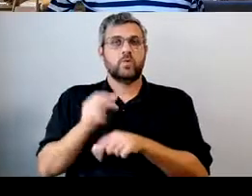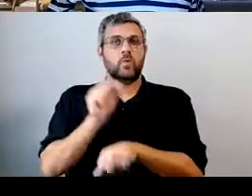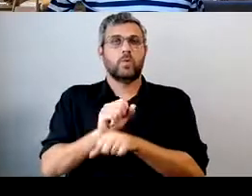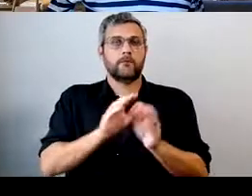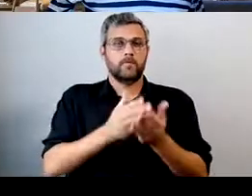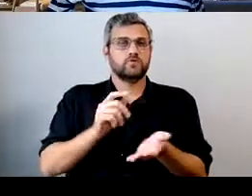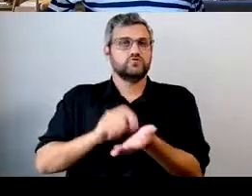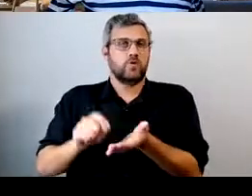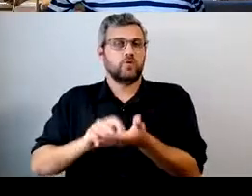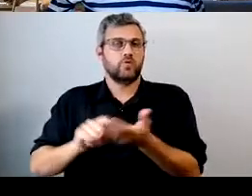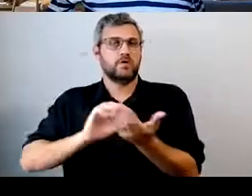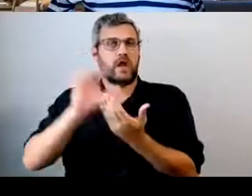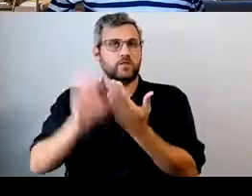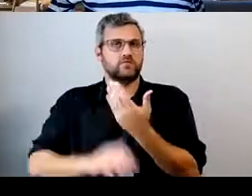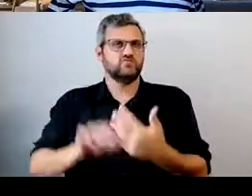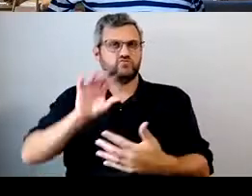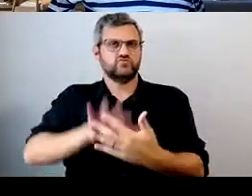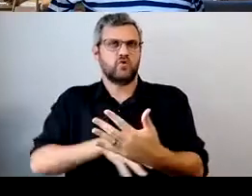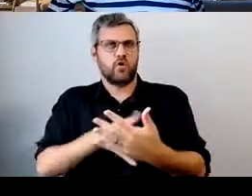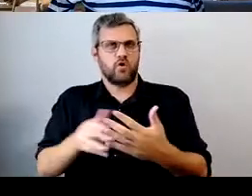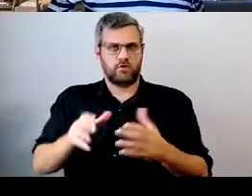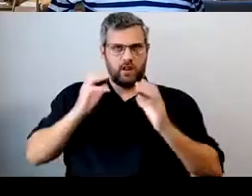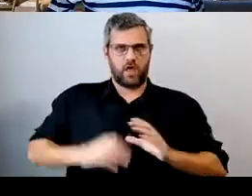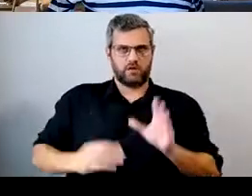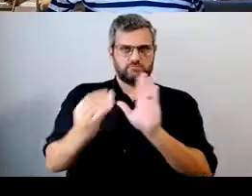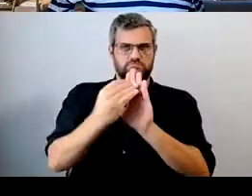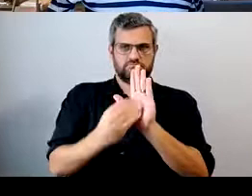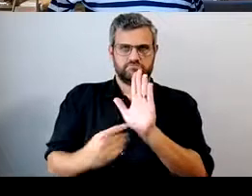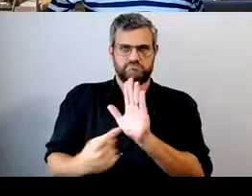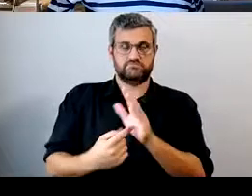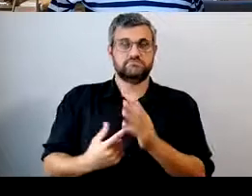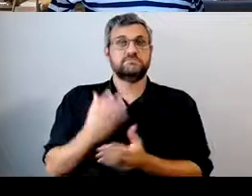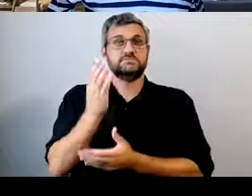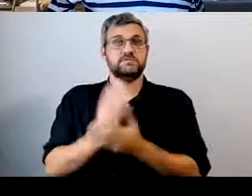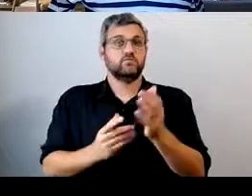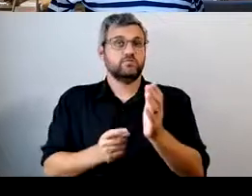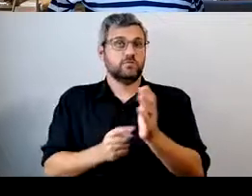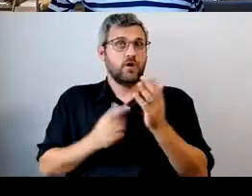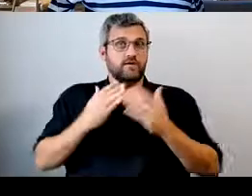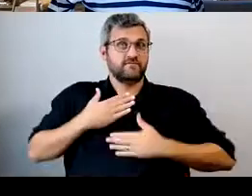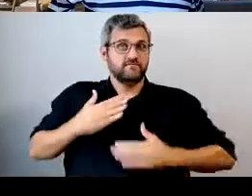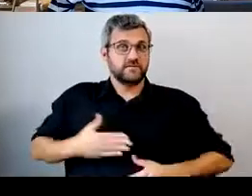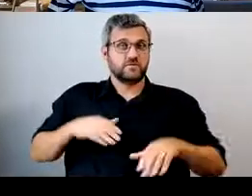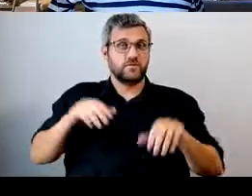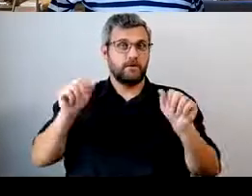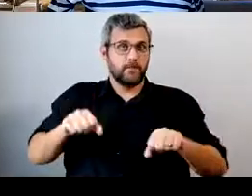or calendars and charts to be filled in by the client. Some of these may require physical abilities, dexterity,